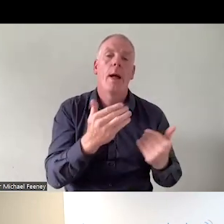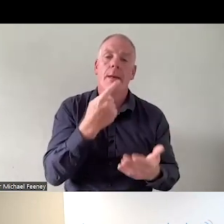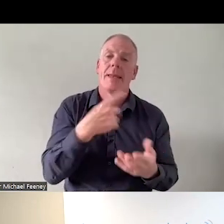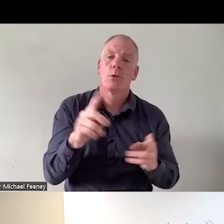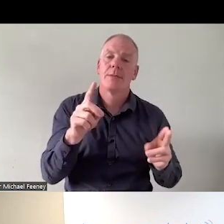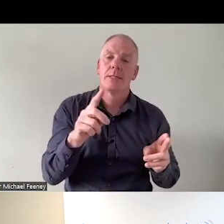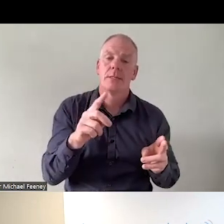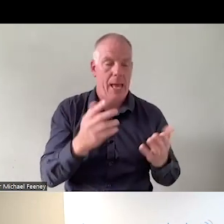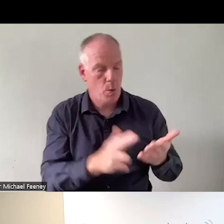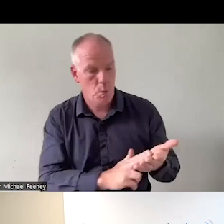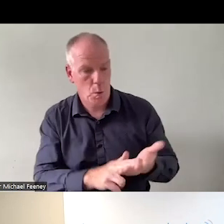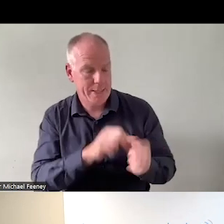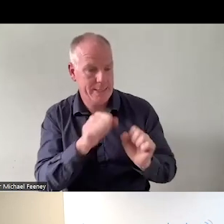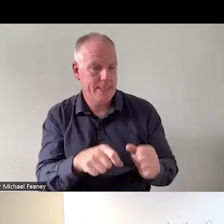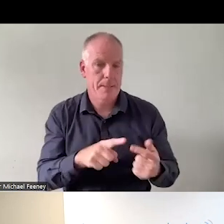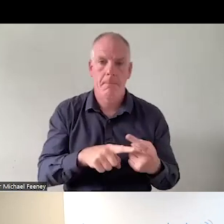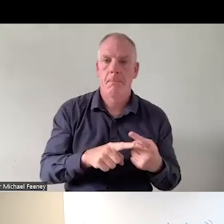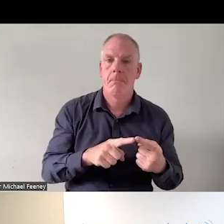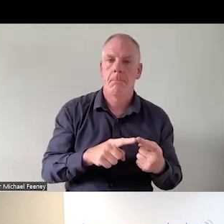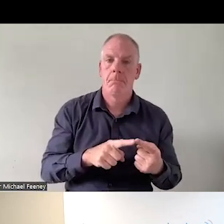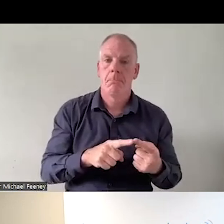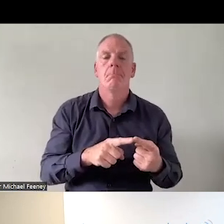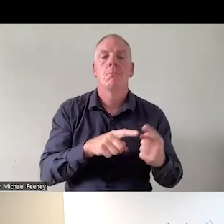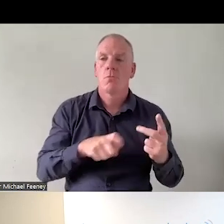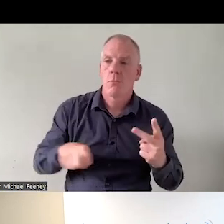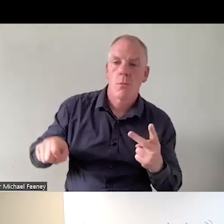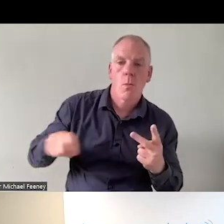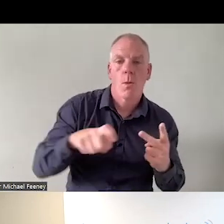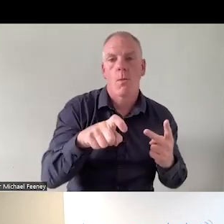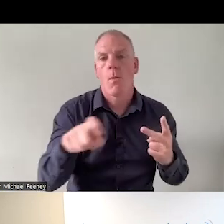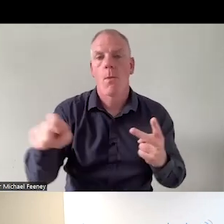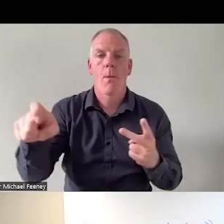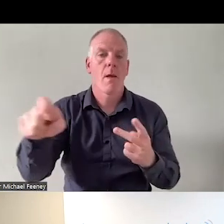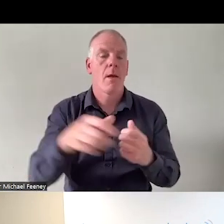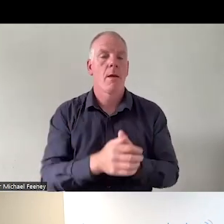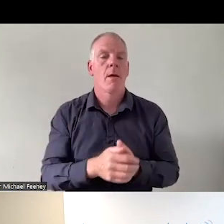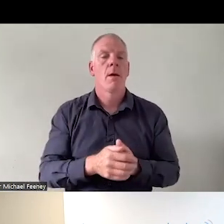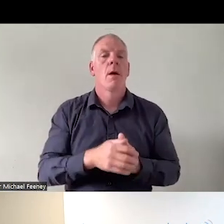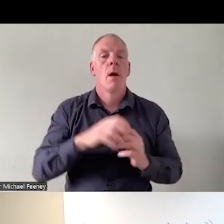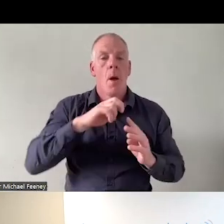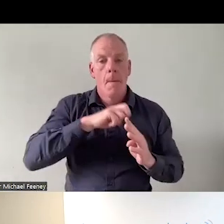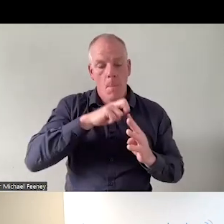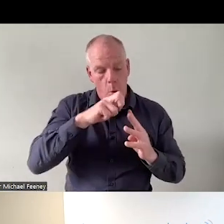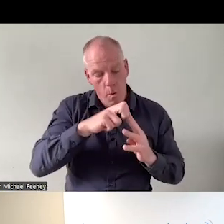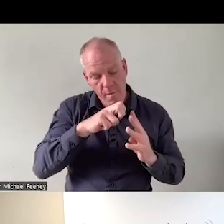how to use the system as they move around the venue. But then as the person moves from space to space,